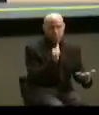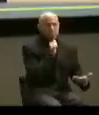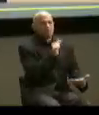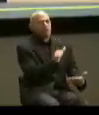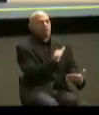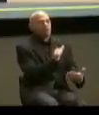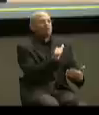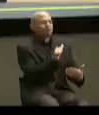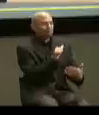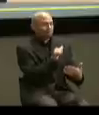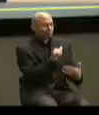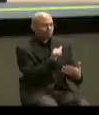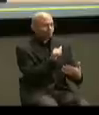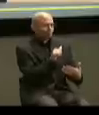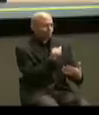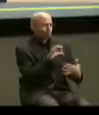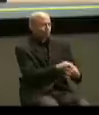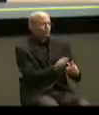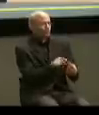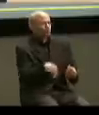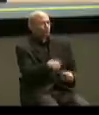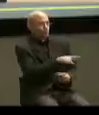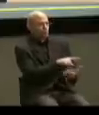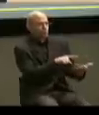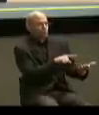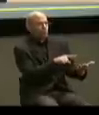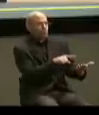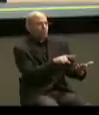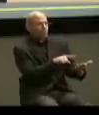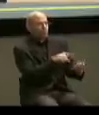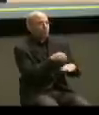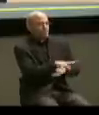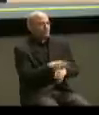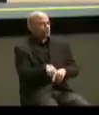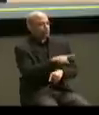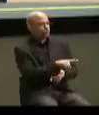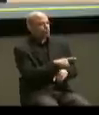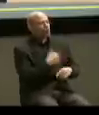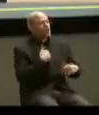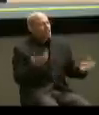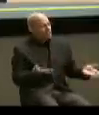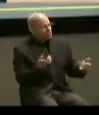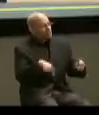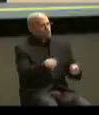NOT REALLY SEEM LIKE IT REALLY HITS YOUR BOTTOM LINE, I